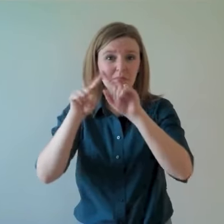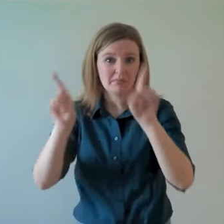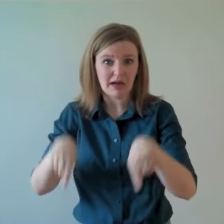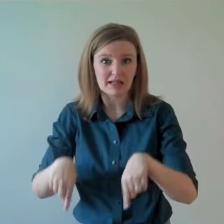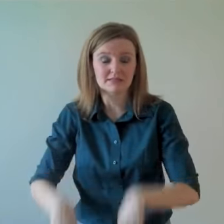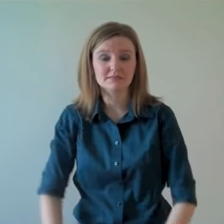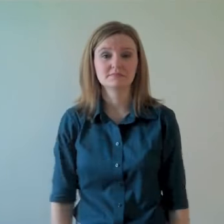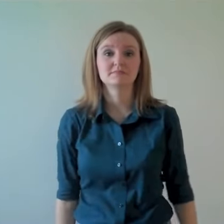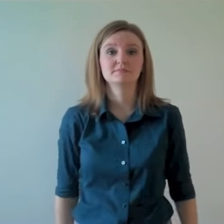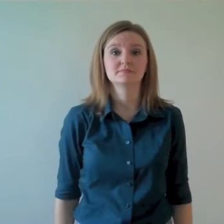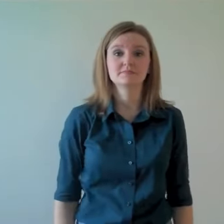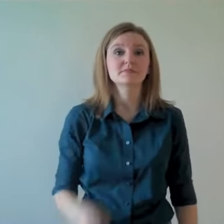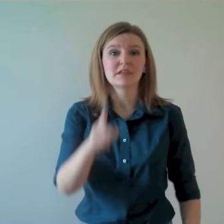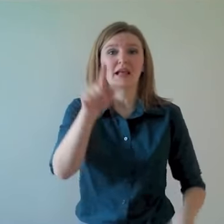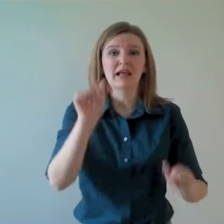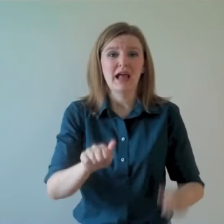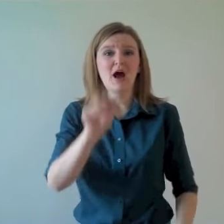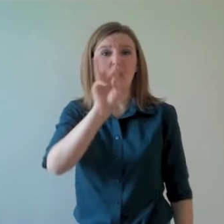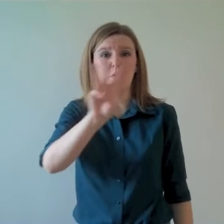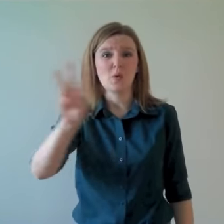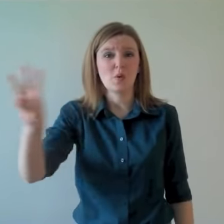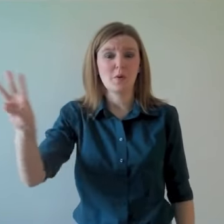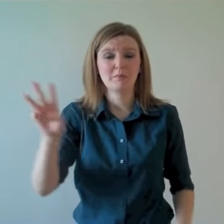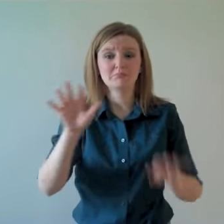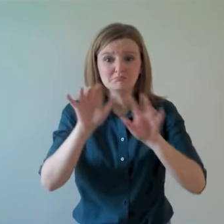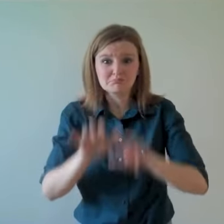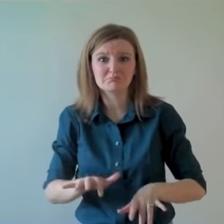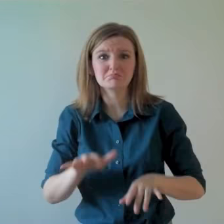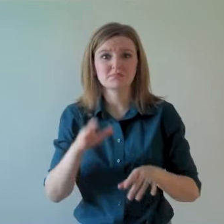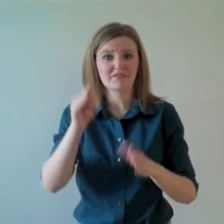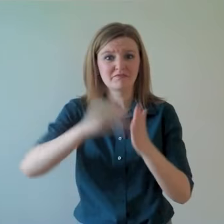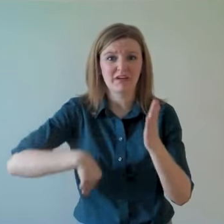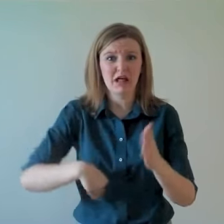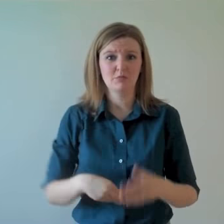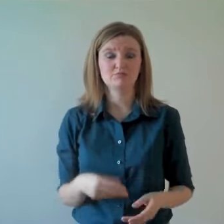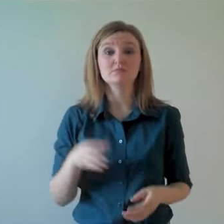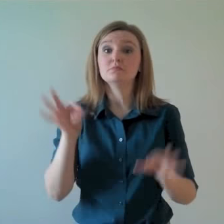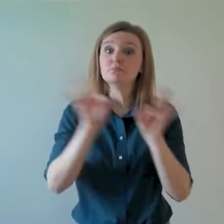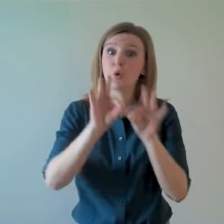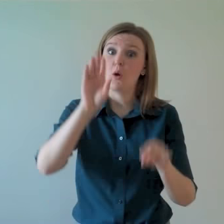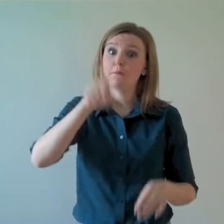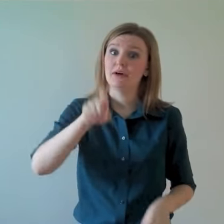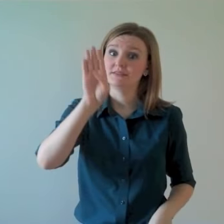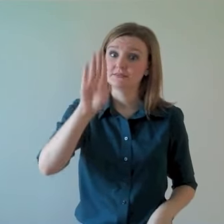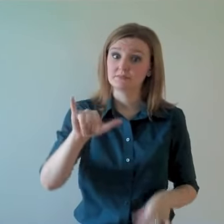You can go to a website and type in your information to get your absentee ballot. It's important that you do it by: